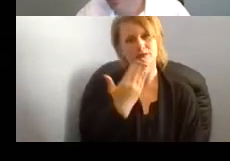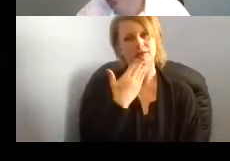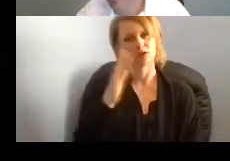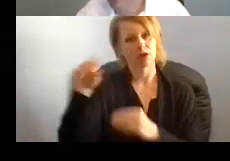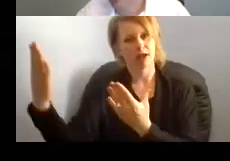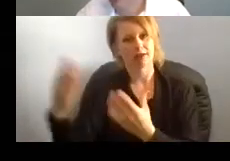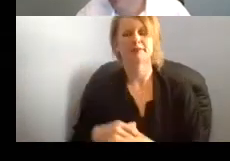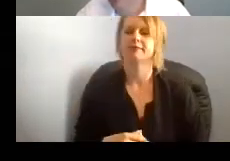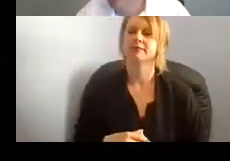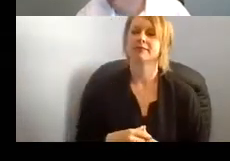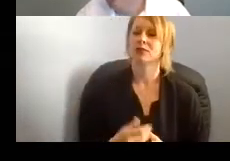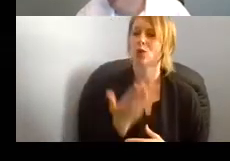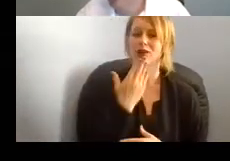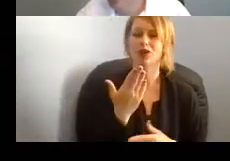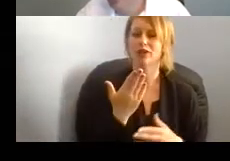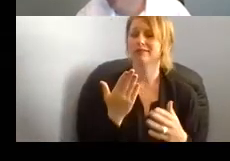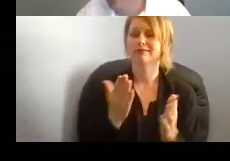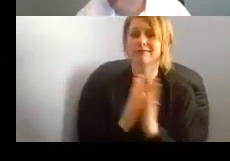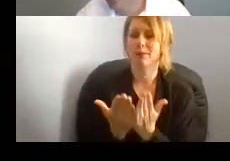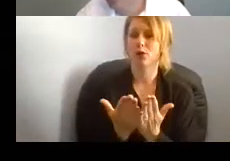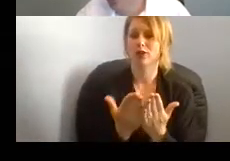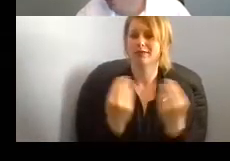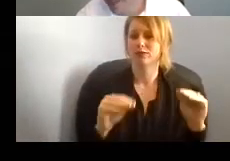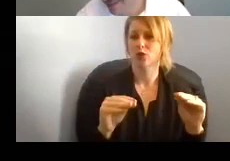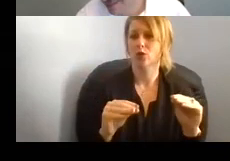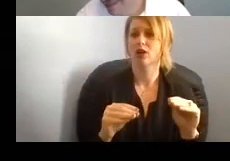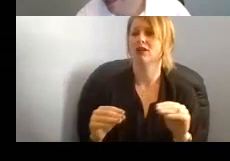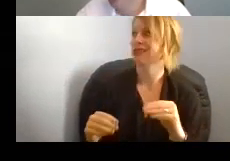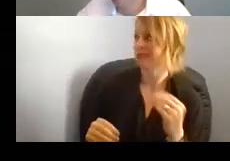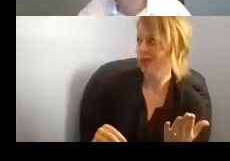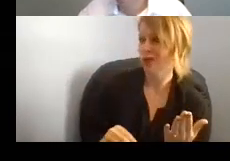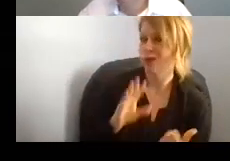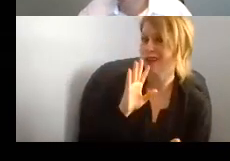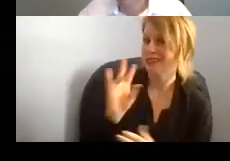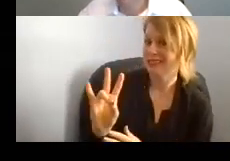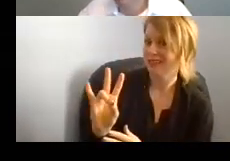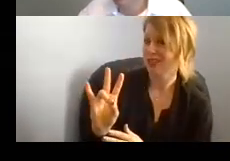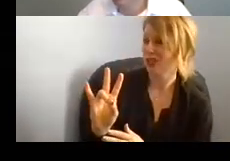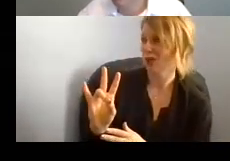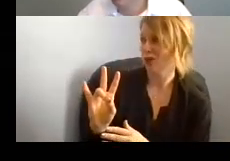Just say, I’m looking for a book for a 7-year-old about death. What do you recommend? And just find a book and make sure that it covers